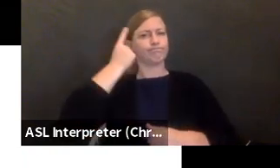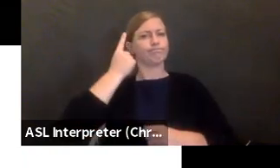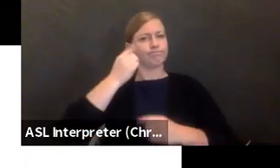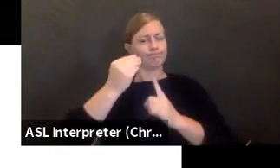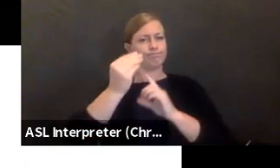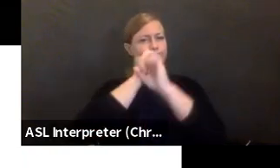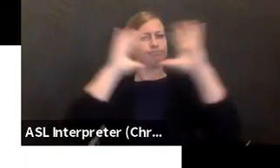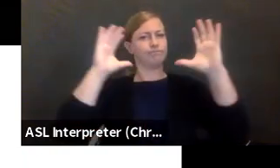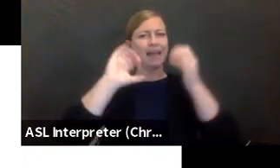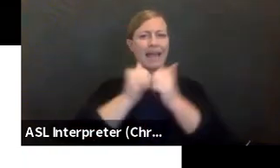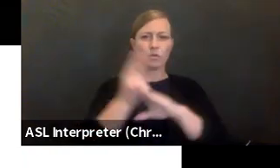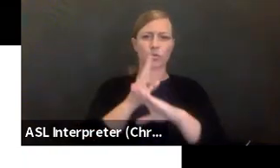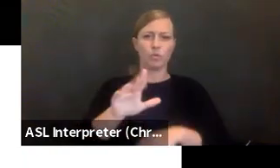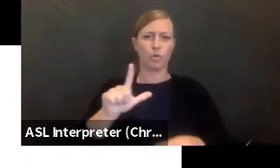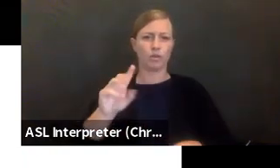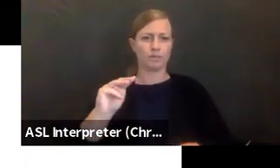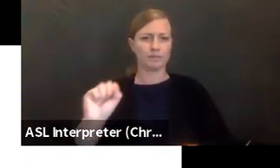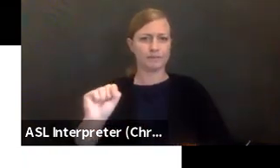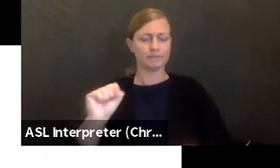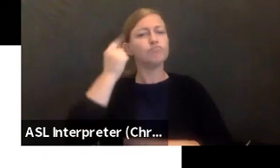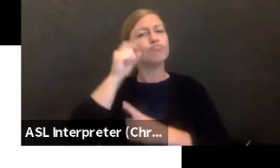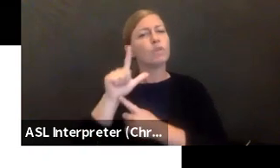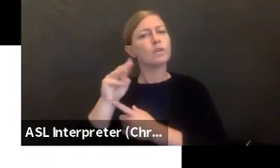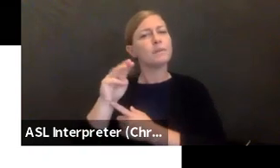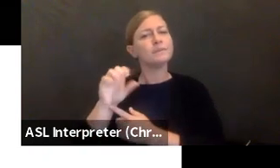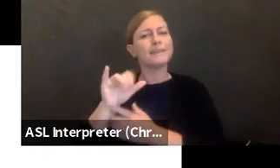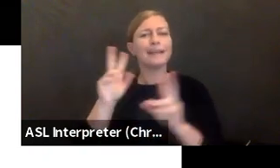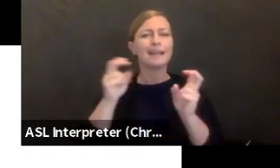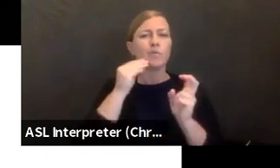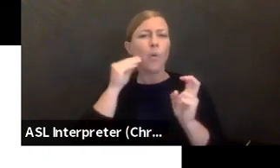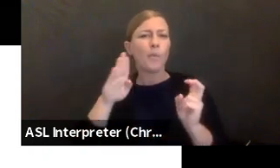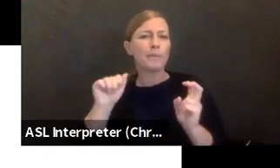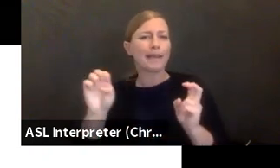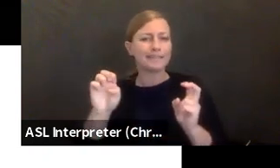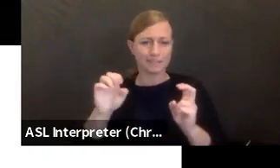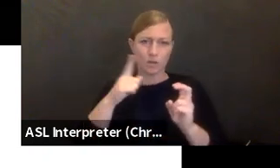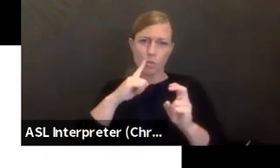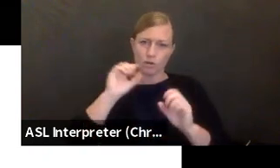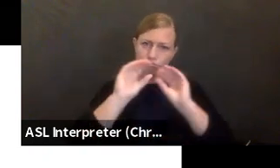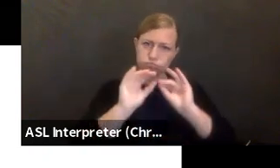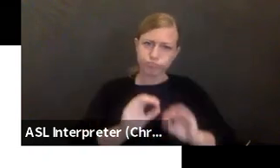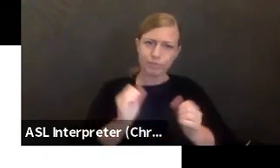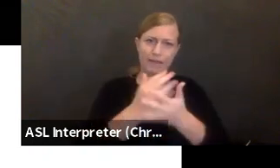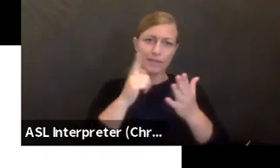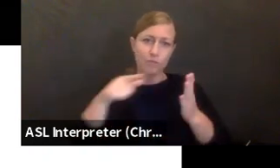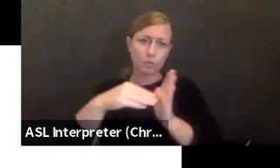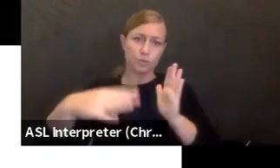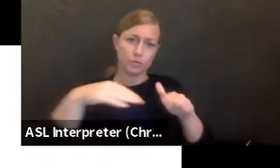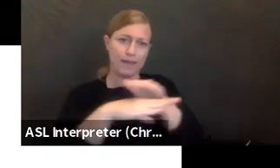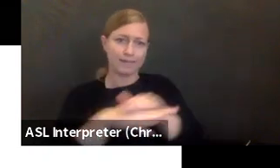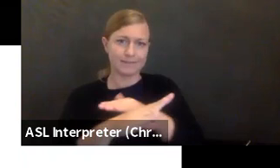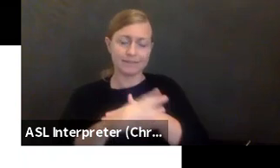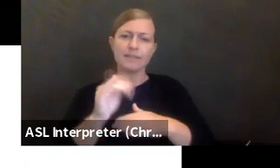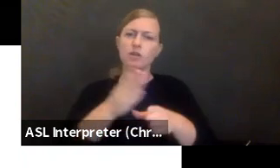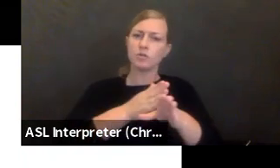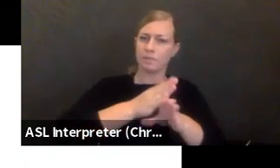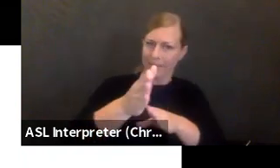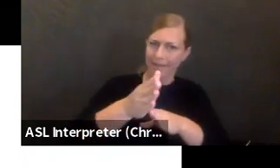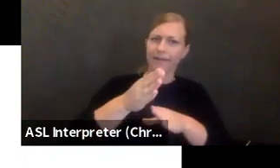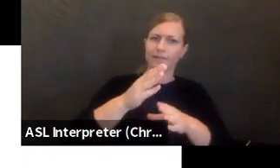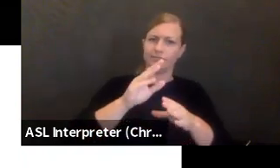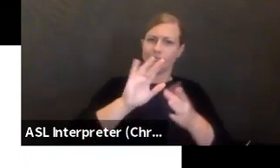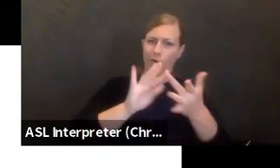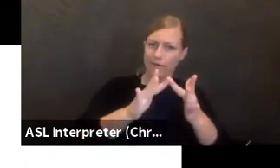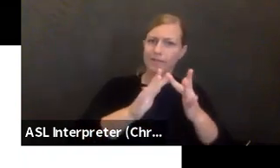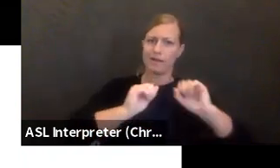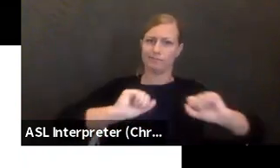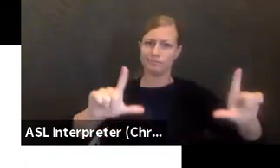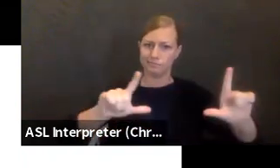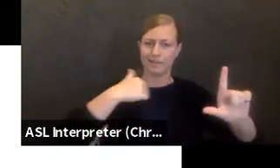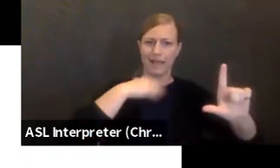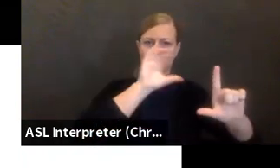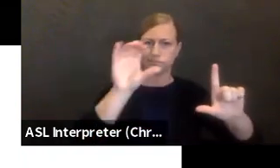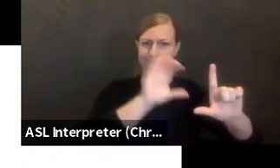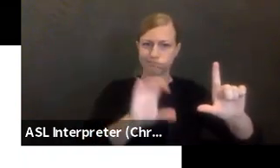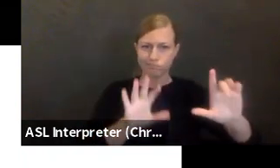we want each participant again an initial understanding